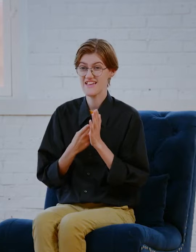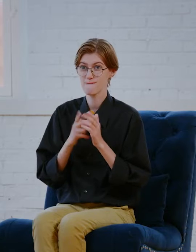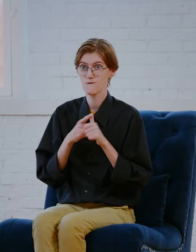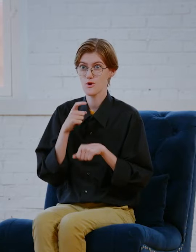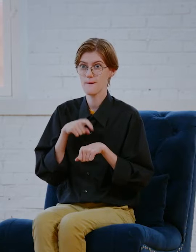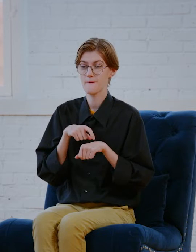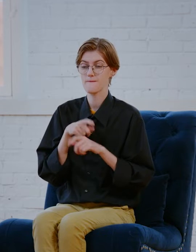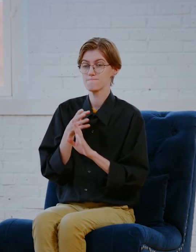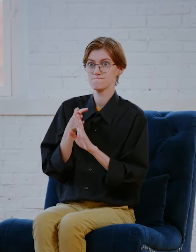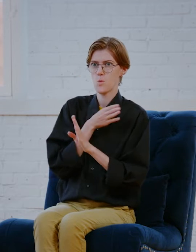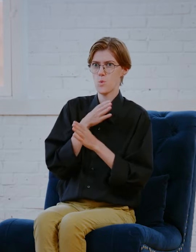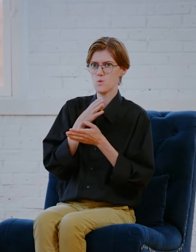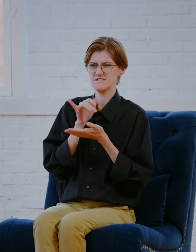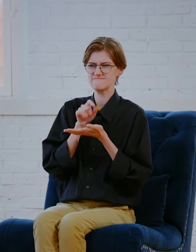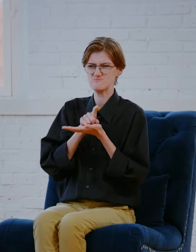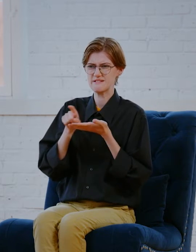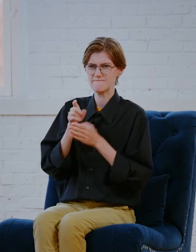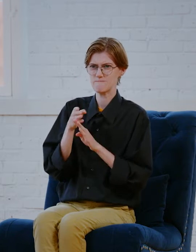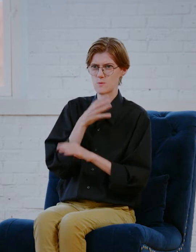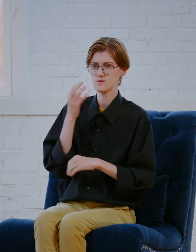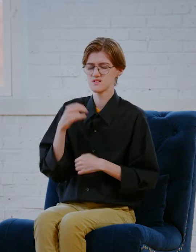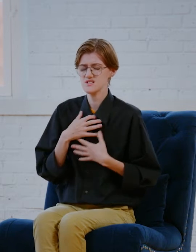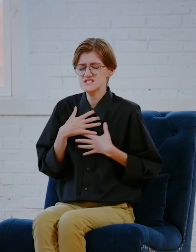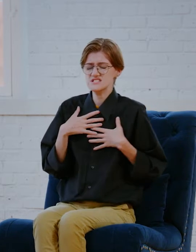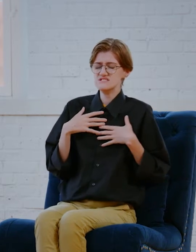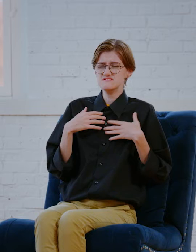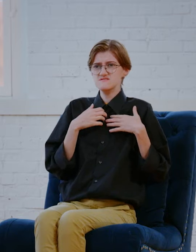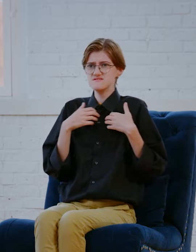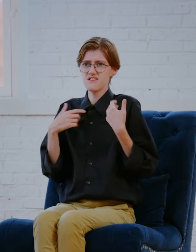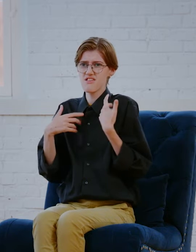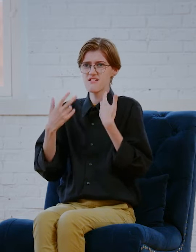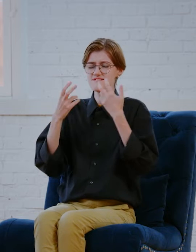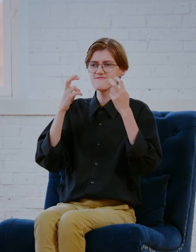Honestly the first time I got there was about a week before classes started